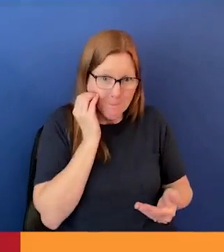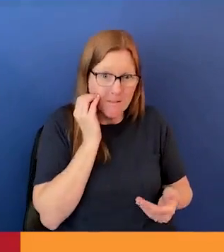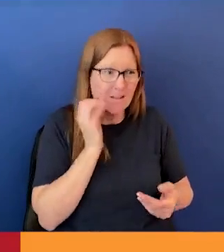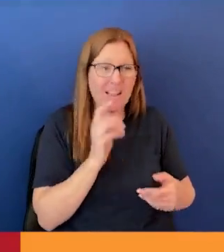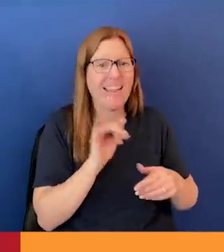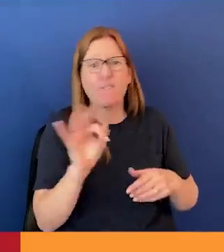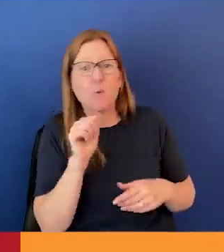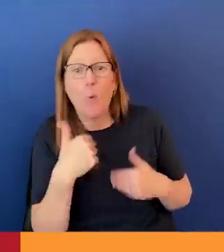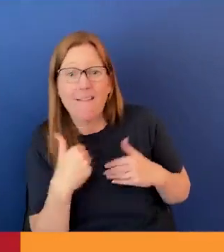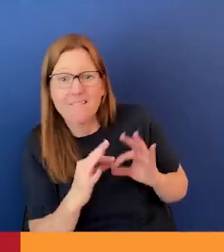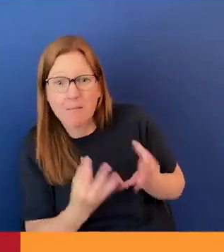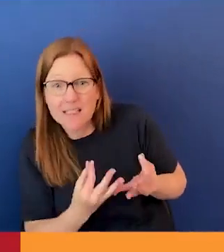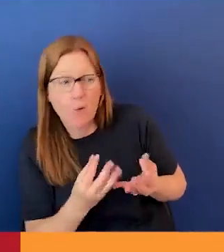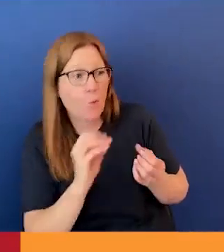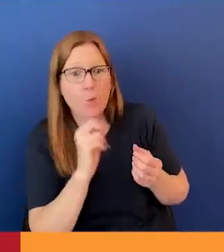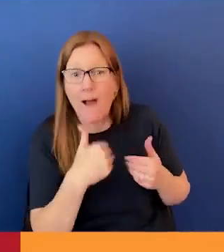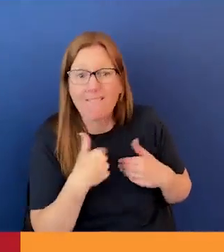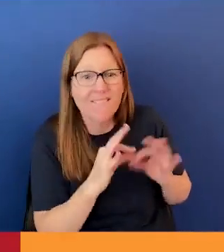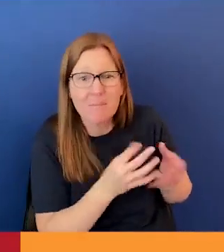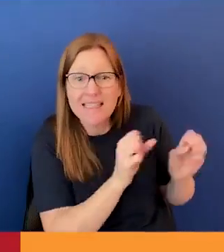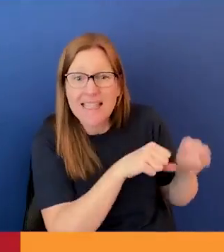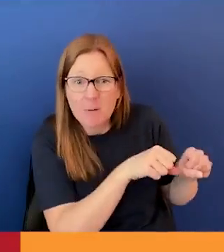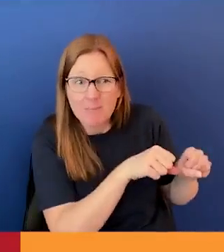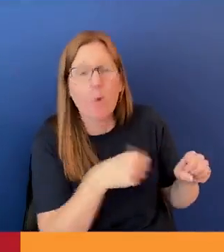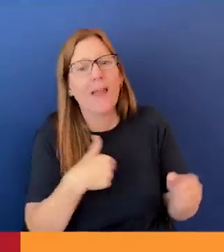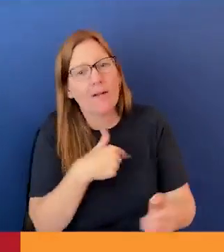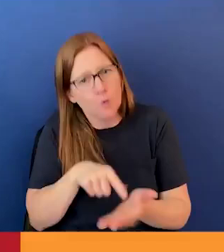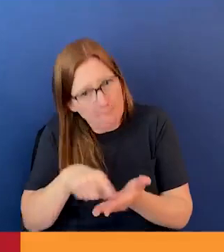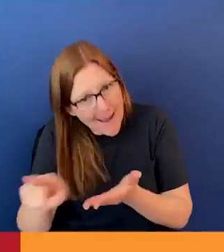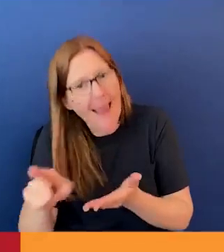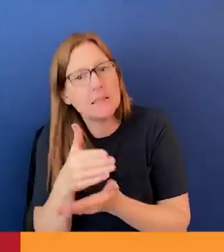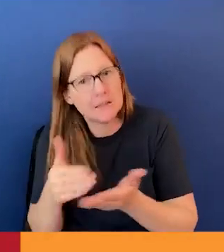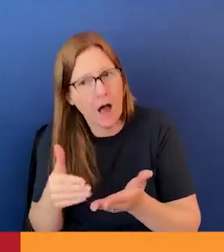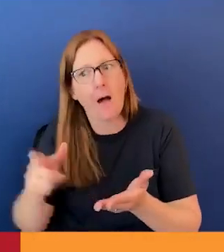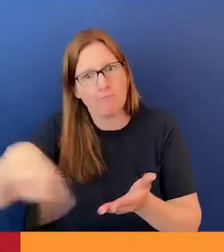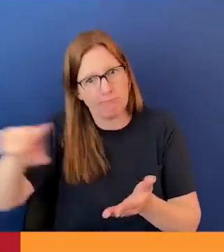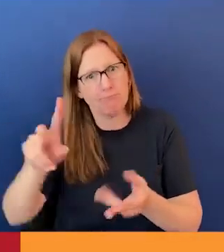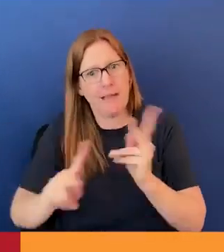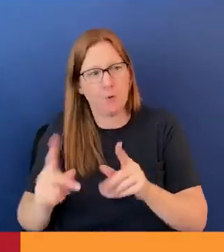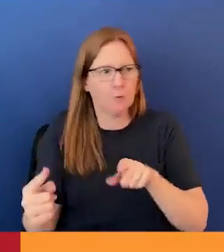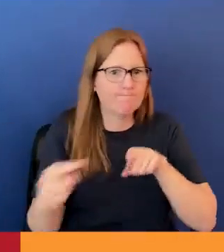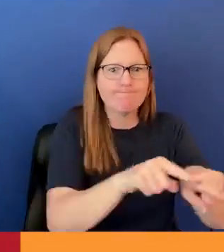or we don't have family capable of providing the support, the demand for paid in-home care exists.